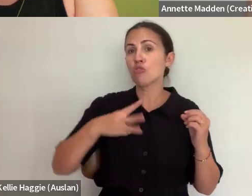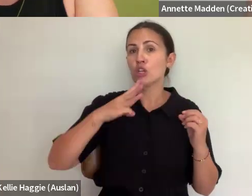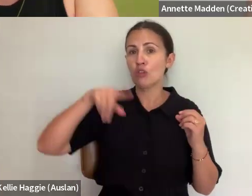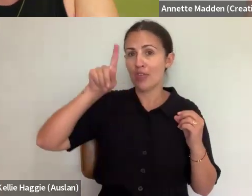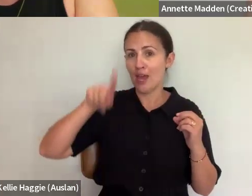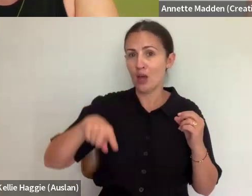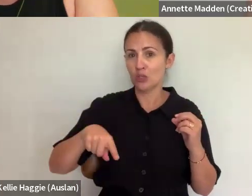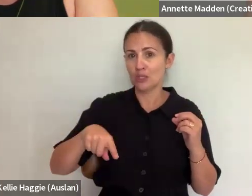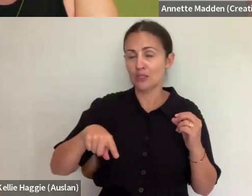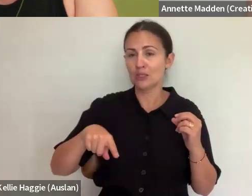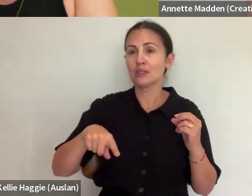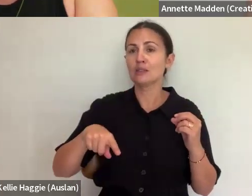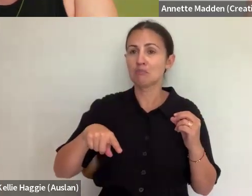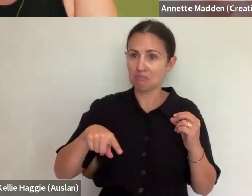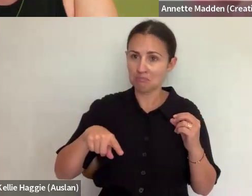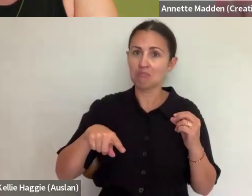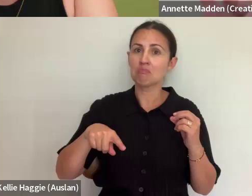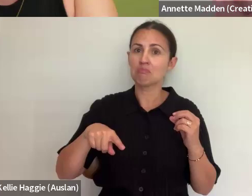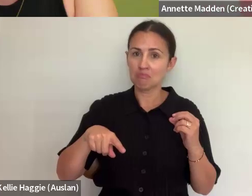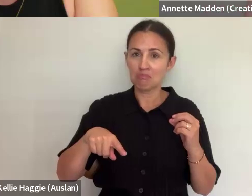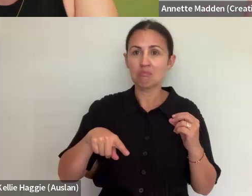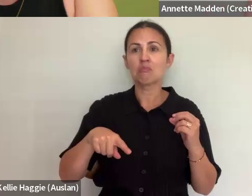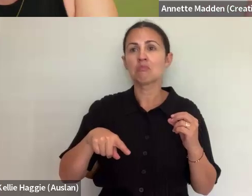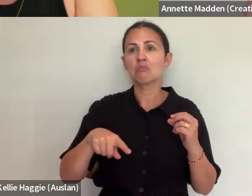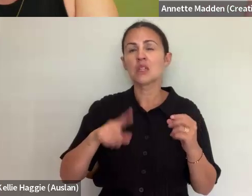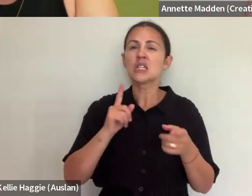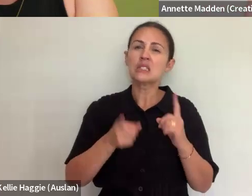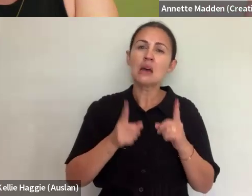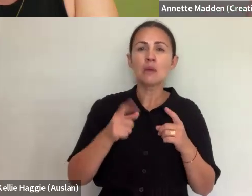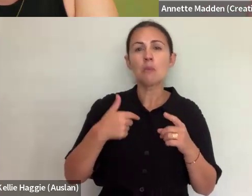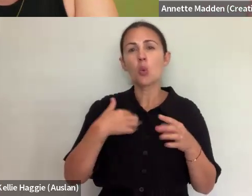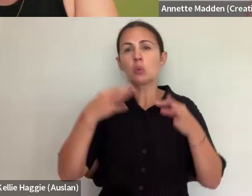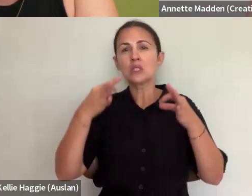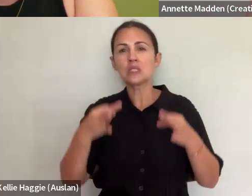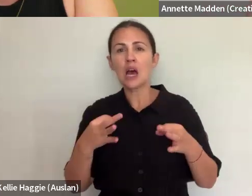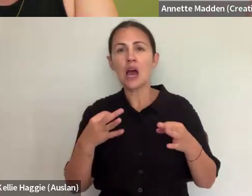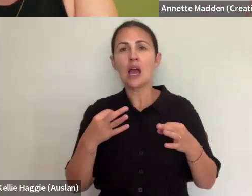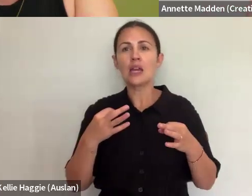two-year period. As I said, the total amount that can be applied for is $300,000